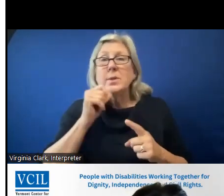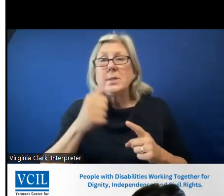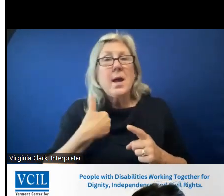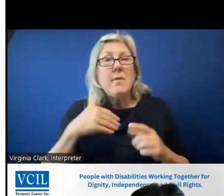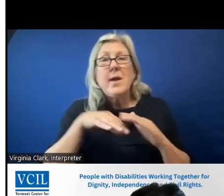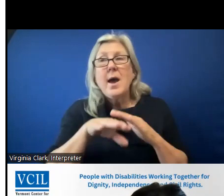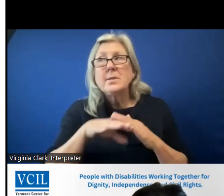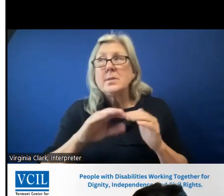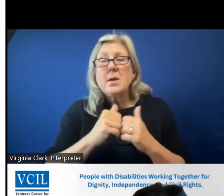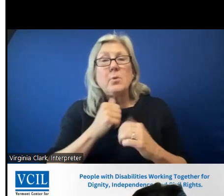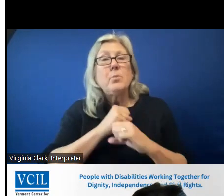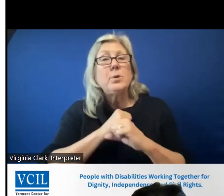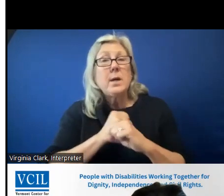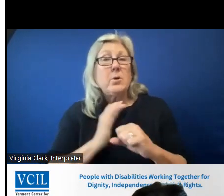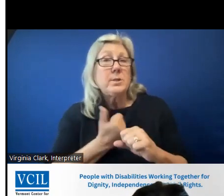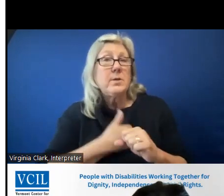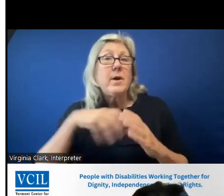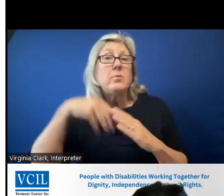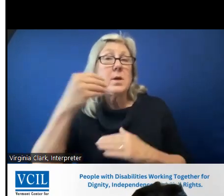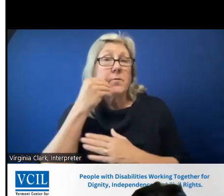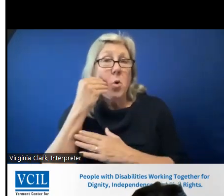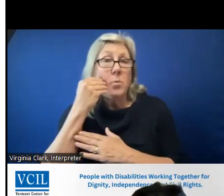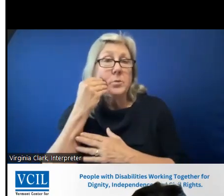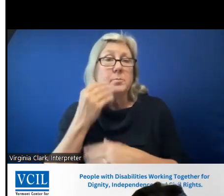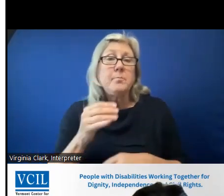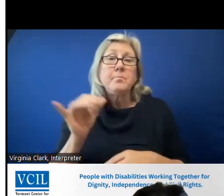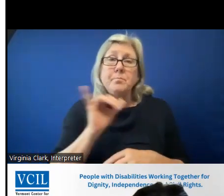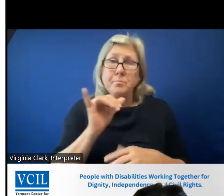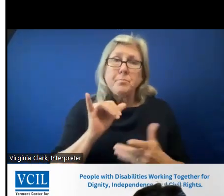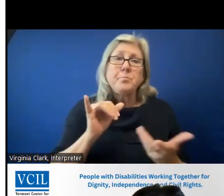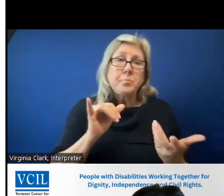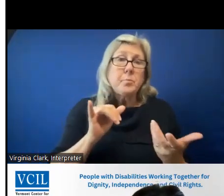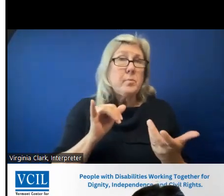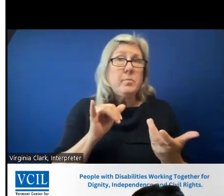We also asked about the impacts COVID continues to have in their daily lives. Many are still